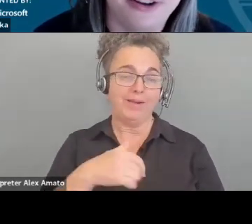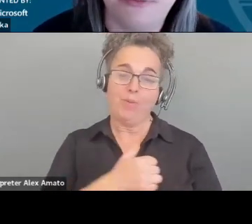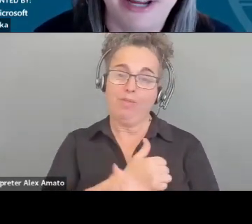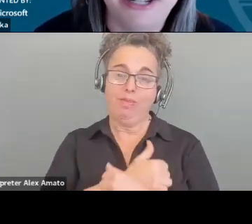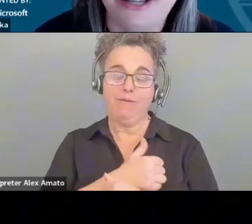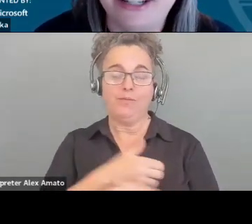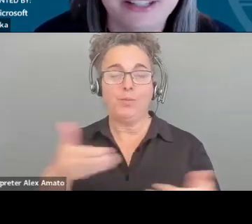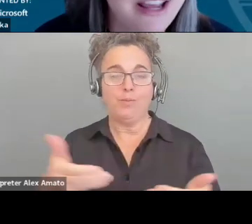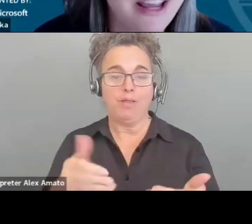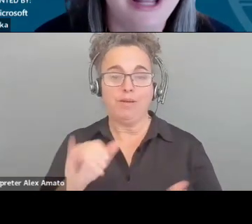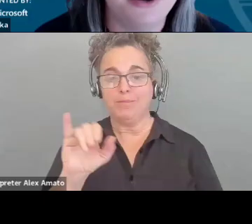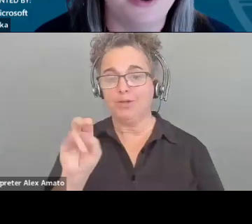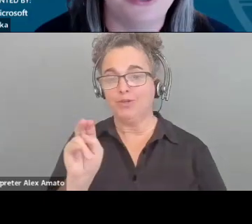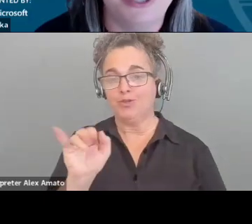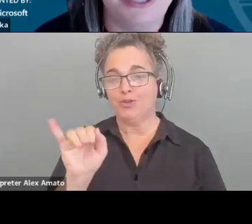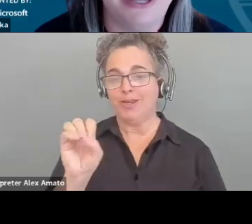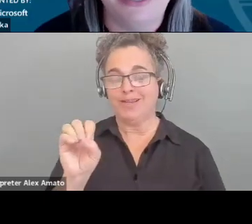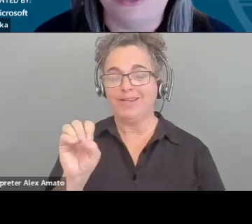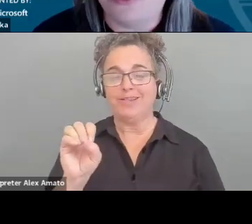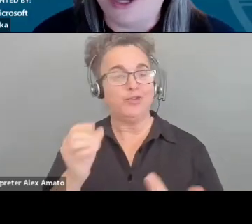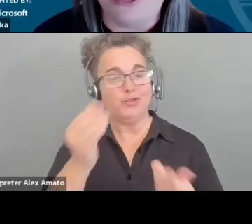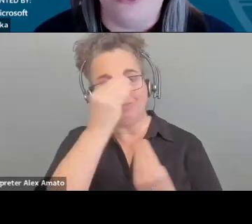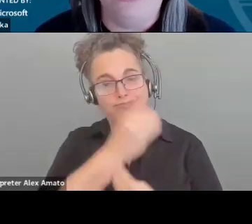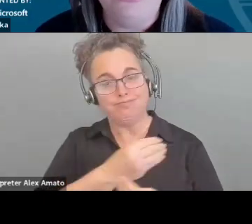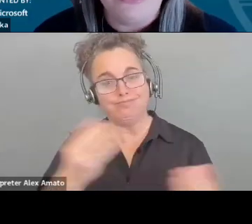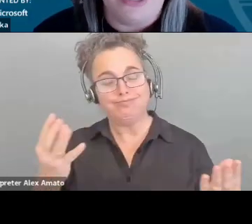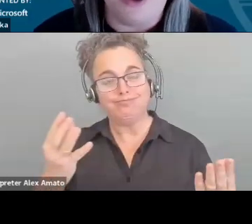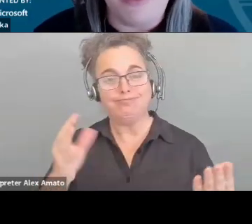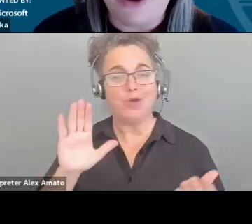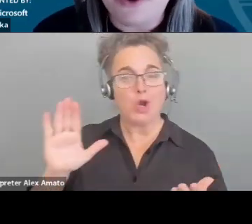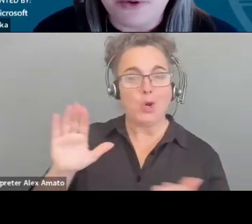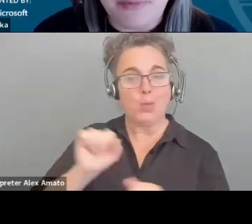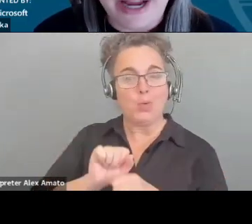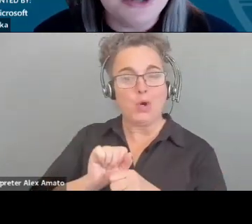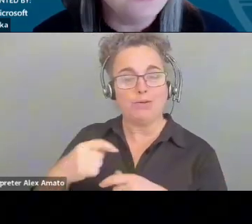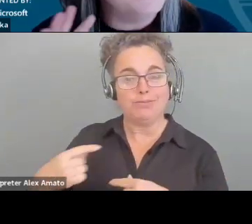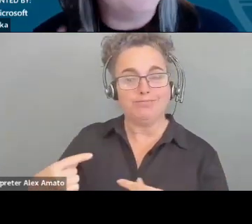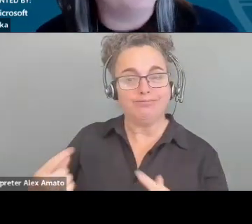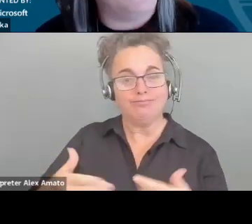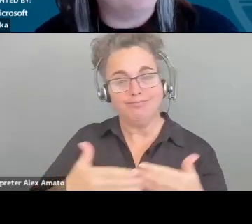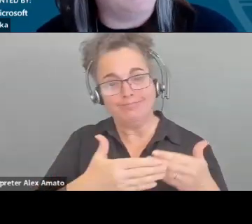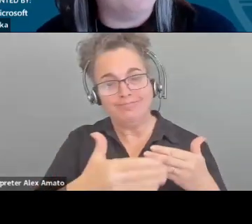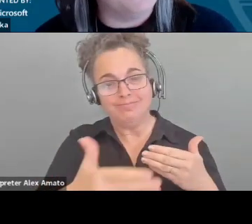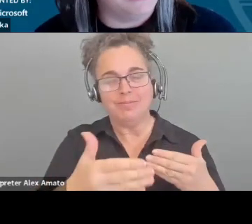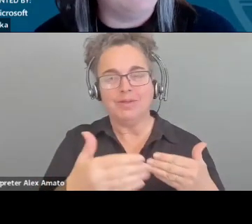to share some insights into what she is working on. And I will remind you we do have the